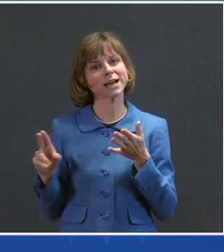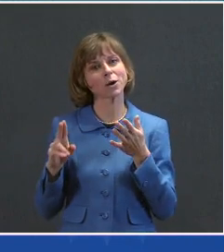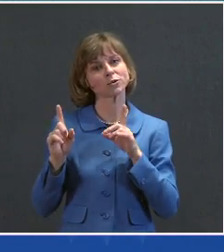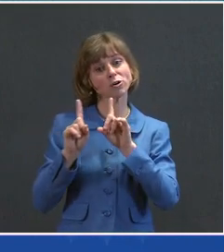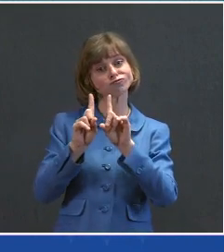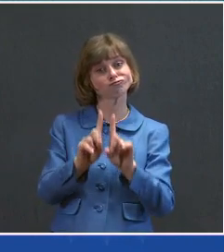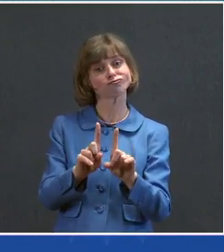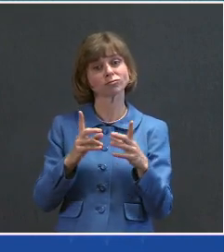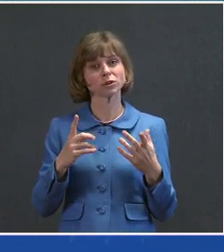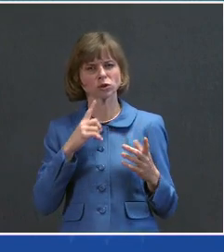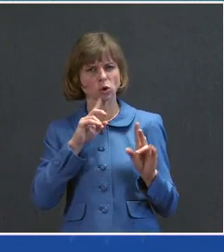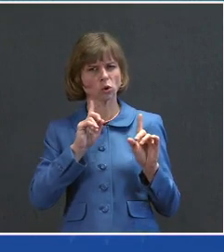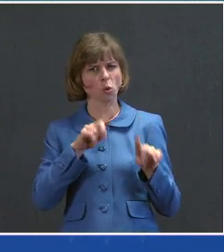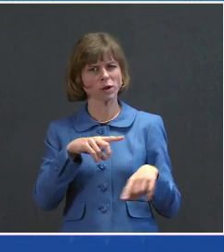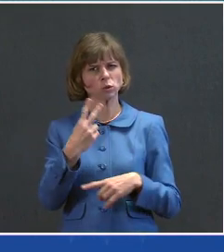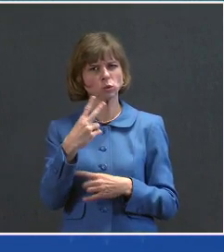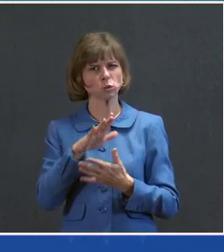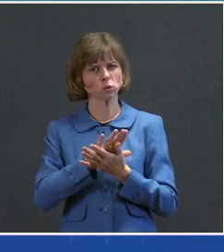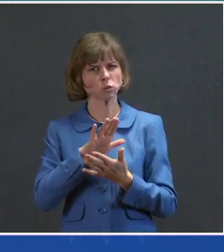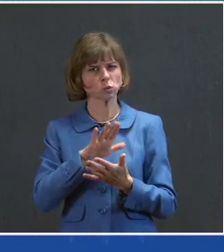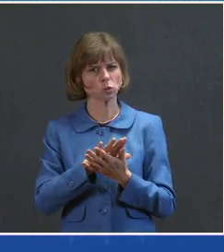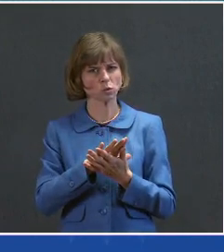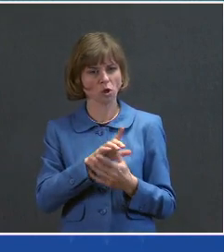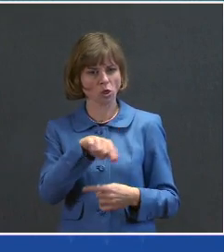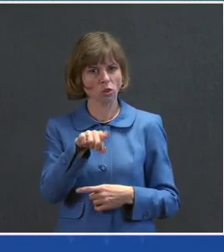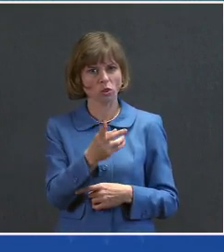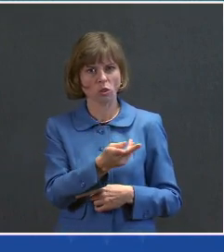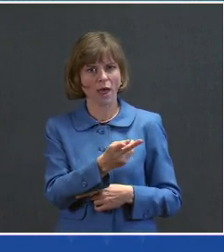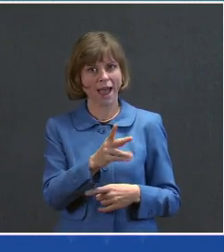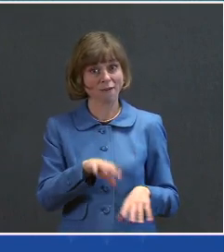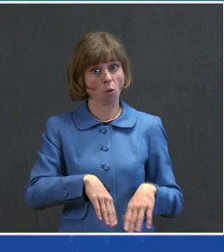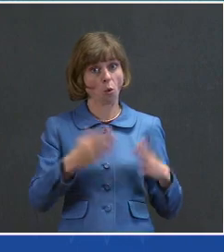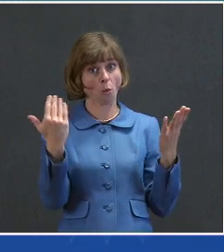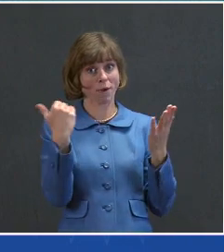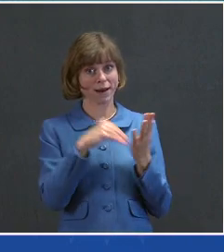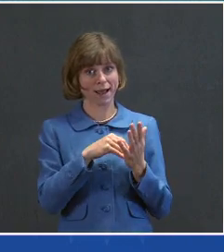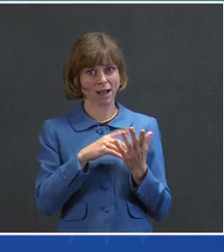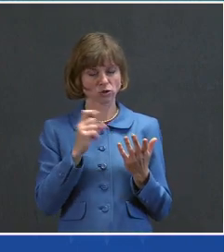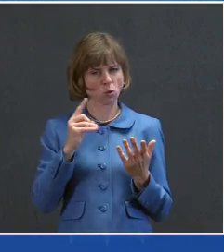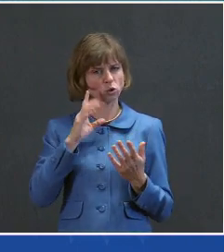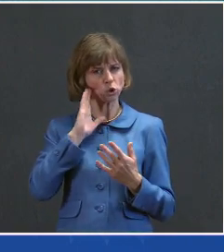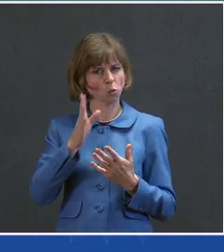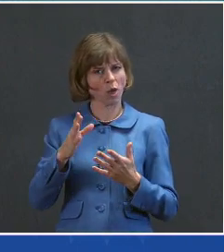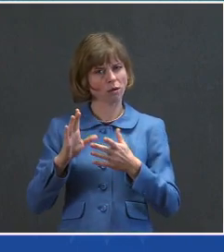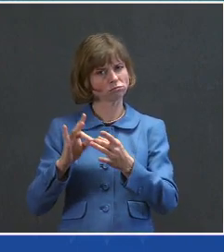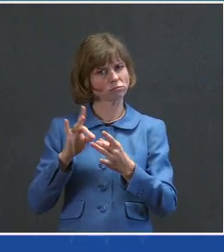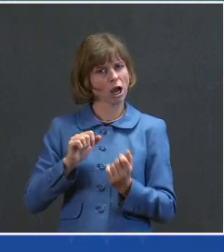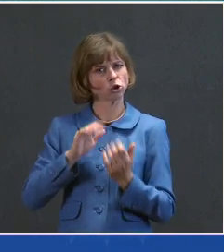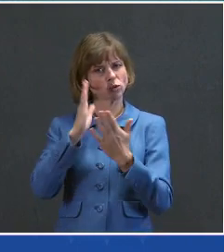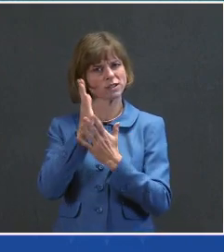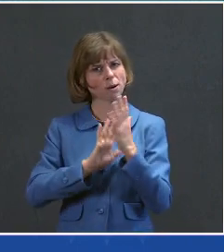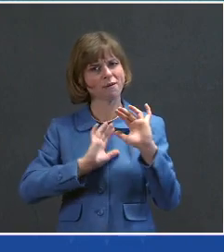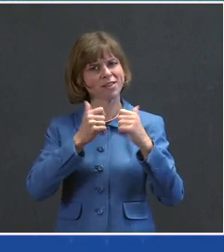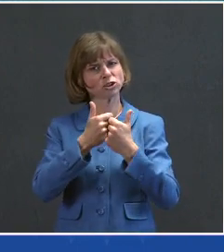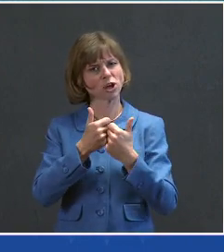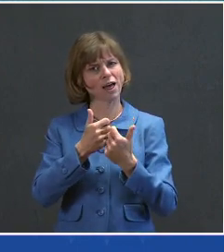I think she's visiting two schools that have found a way to reopen. Will she be speaking to some of the challenges that communities across the country are facing now as they deal with this?